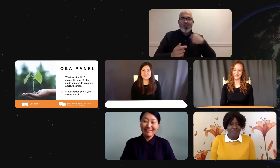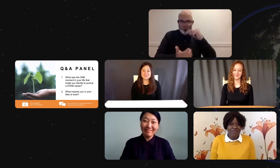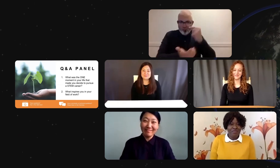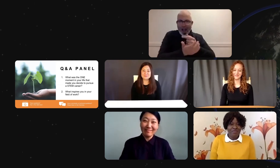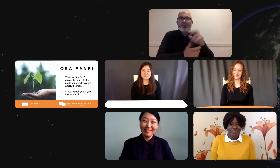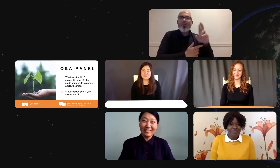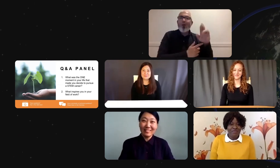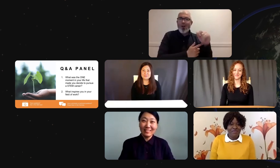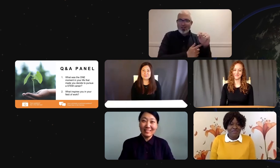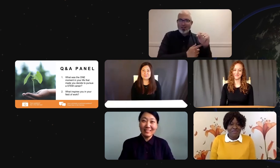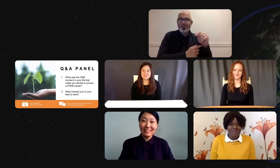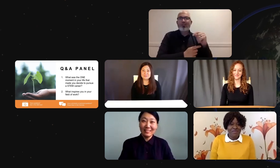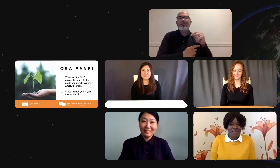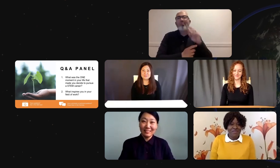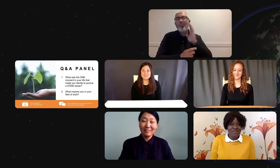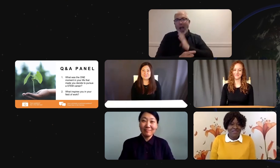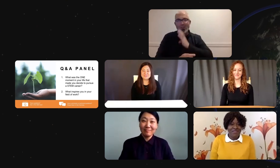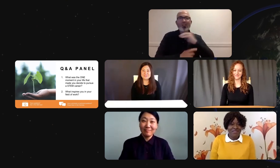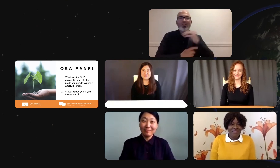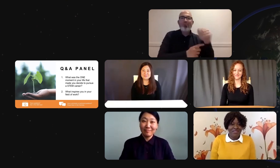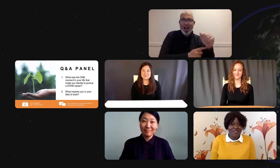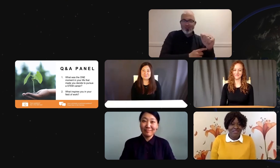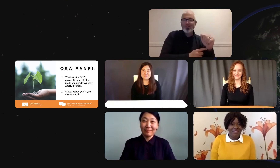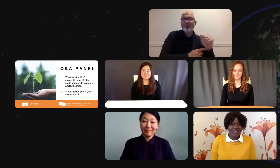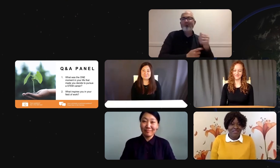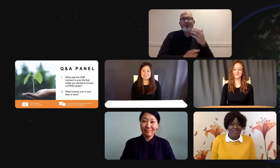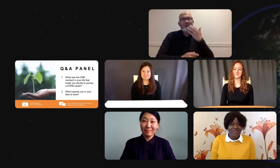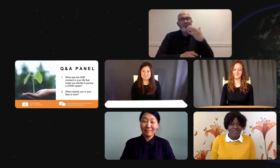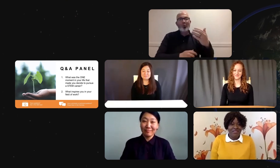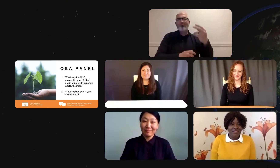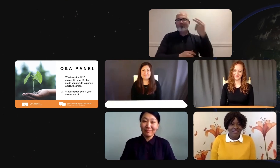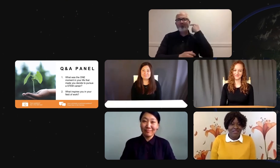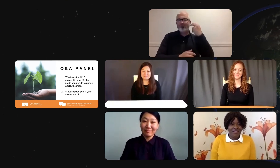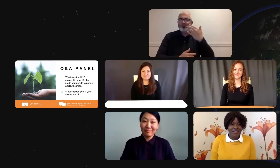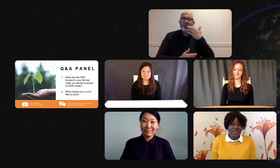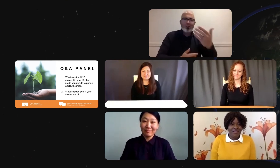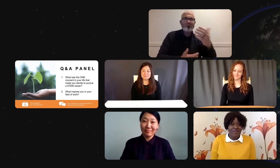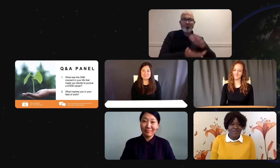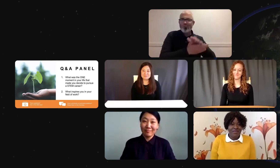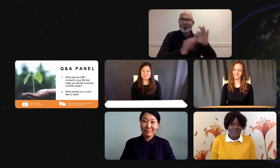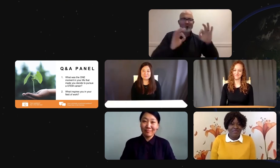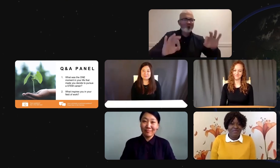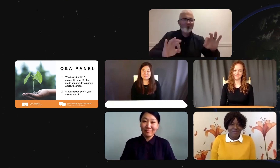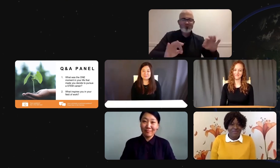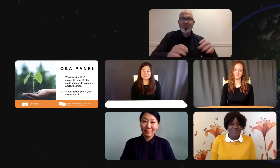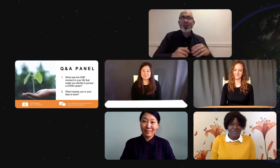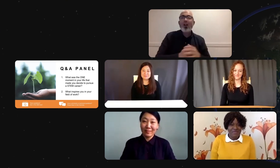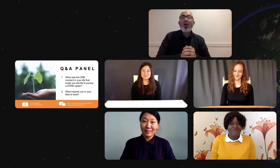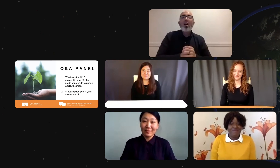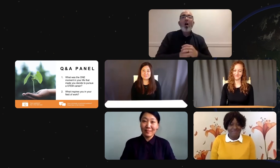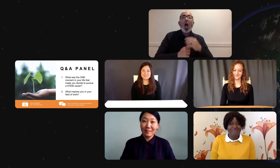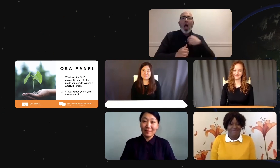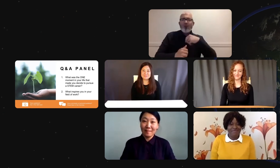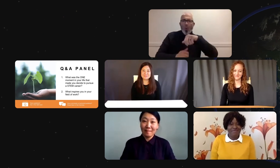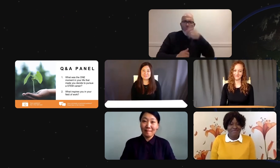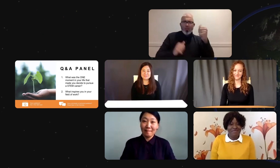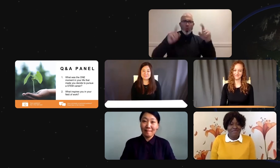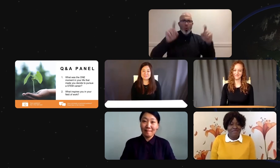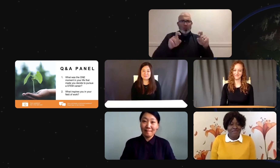I am an RIT graduate. I have great memories there.